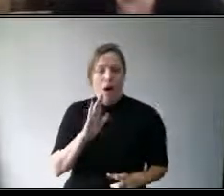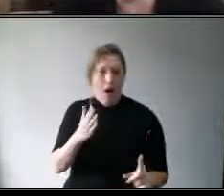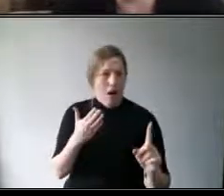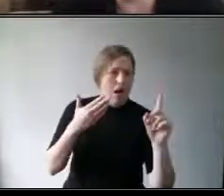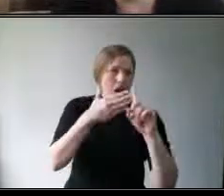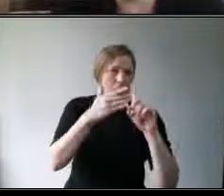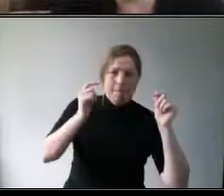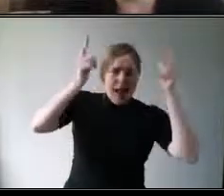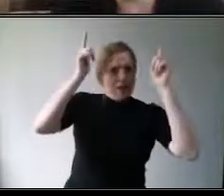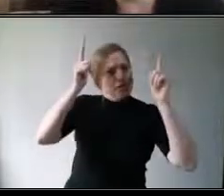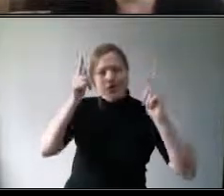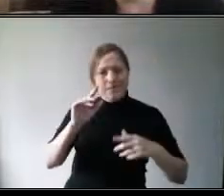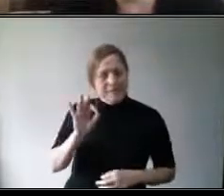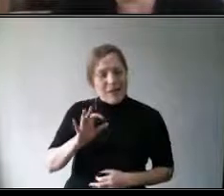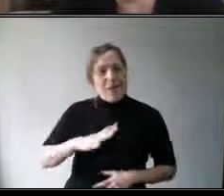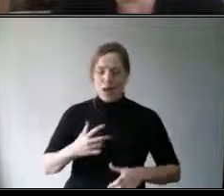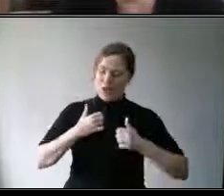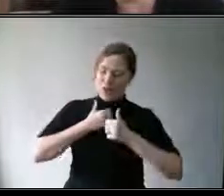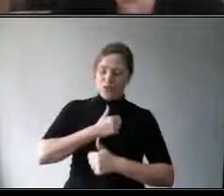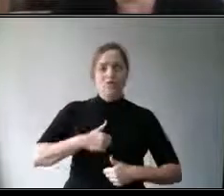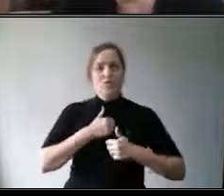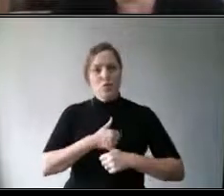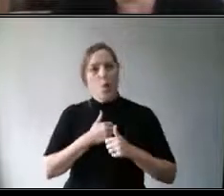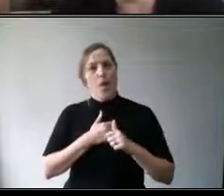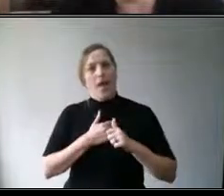embrace some of the you know the learnings that you're going to have